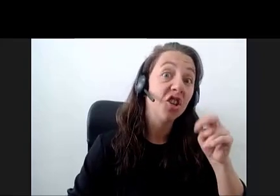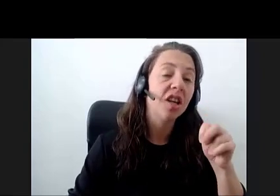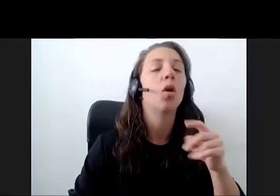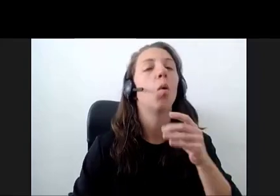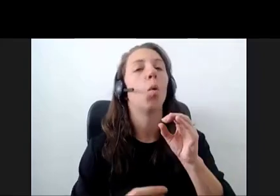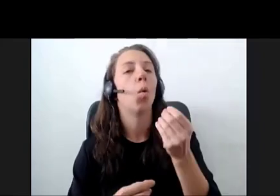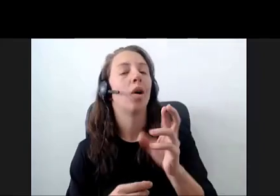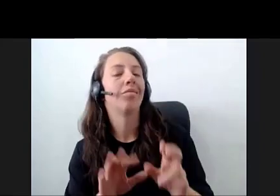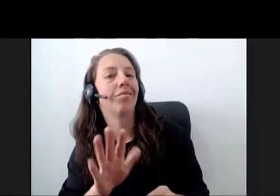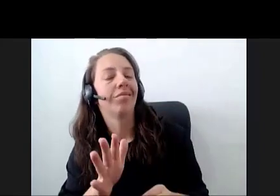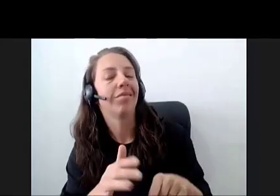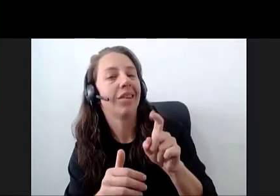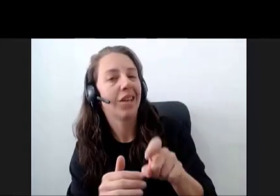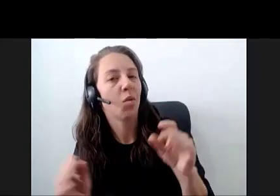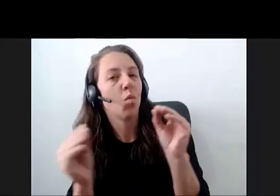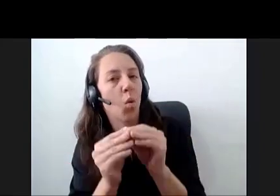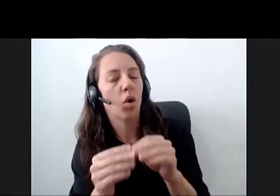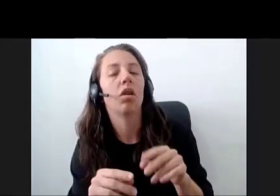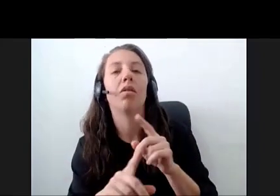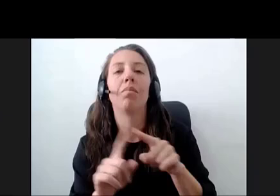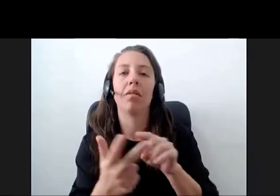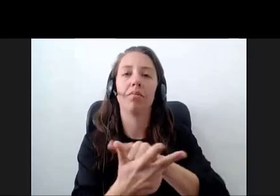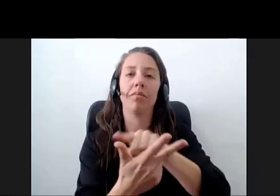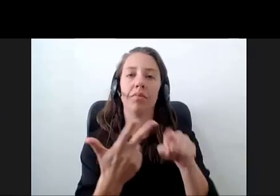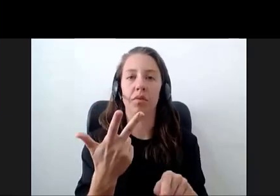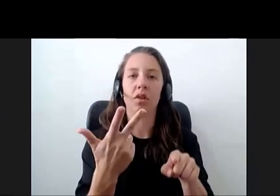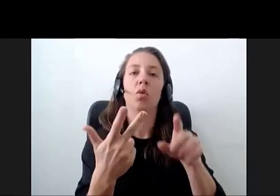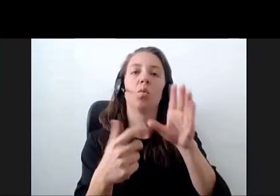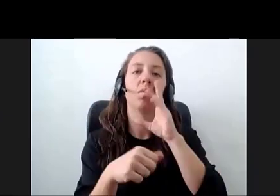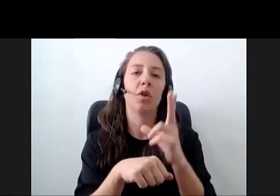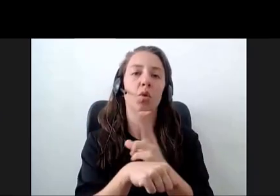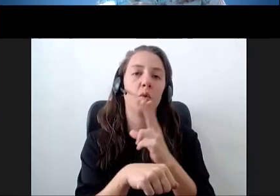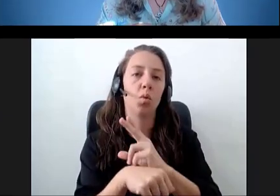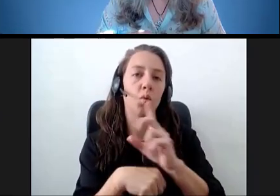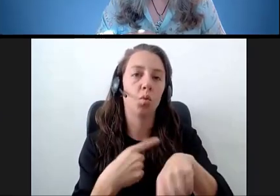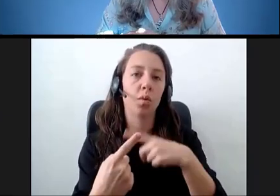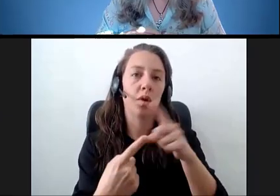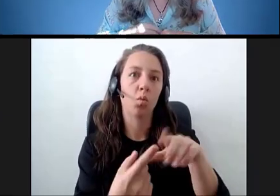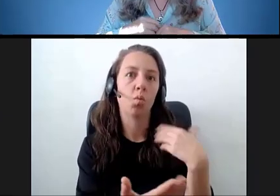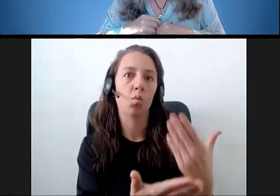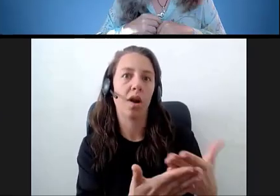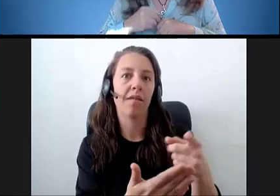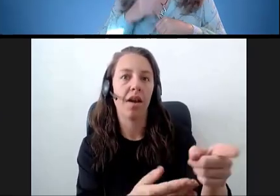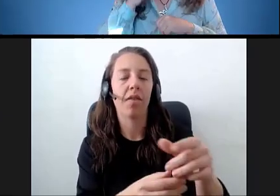However, all three factors those will be used when arriving at the overall impact score. Cynthia Dwyer So, the third factor